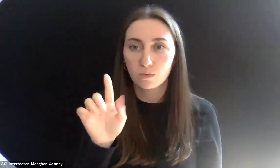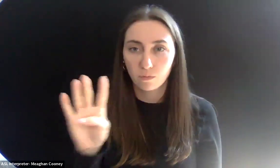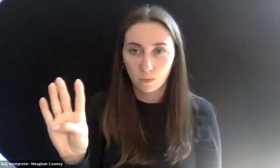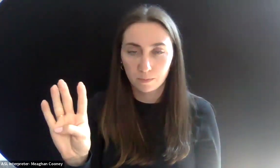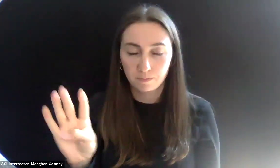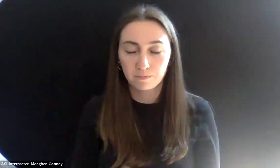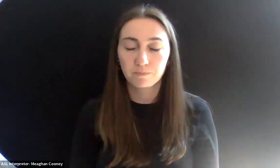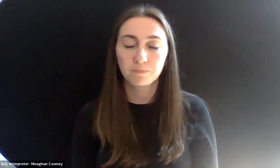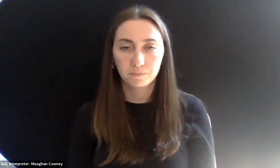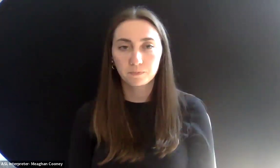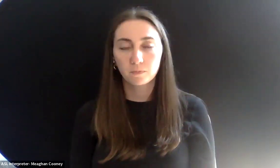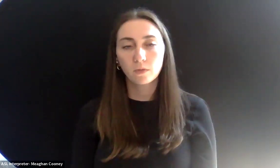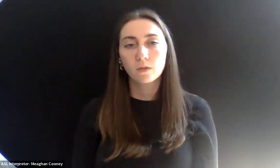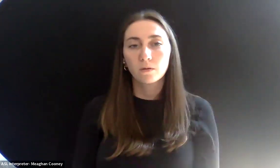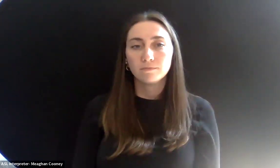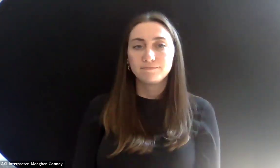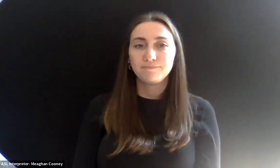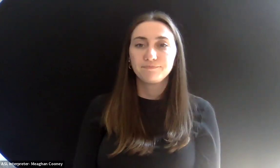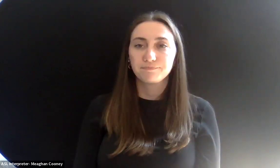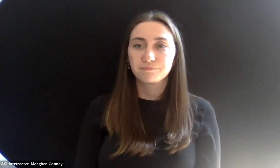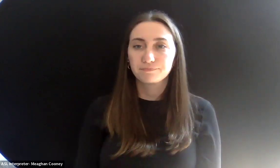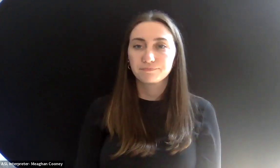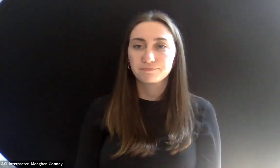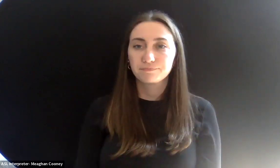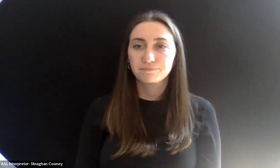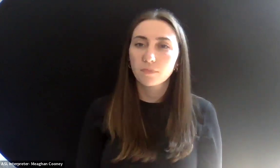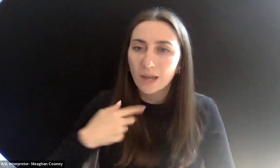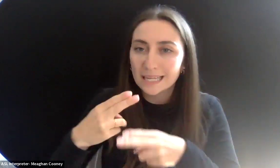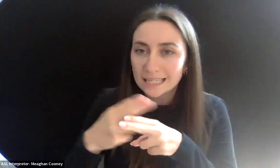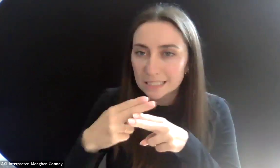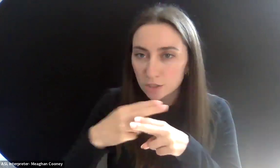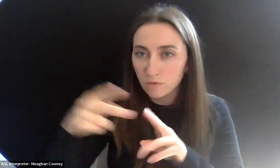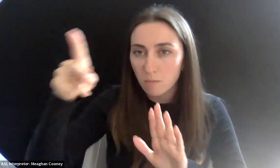So as I indicated, an interim protocol is currently in effect